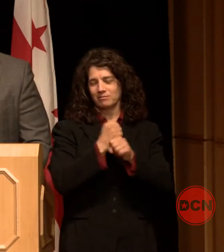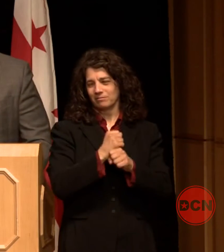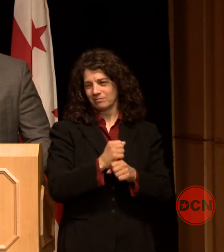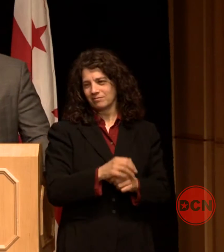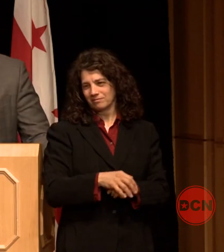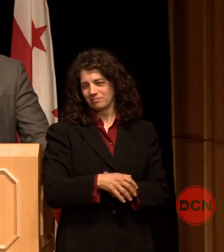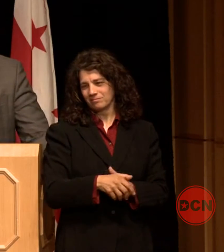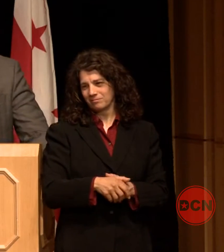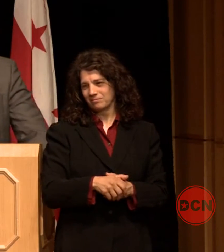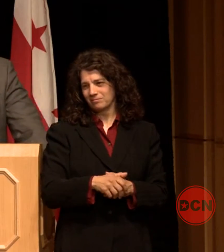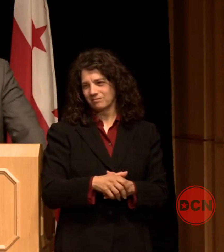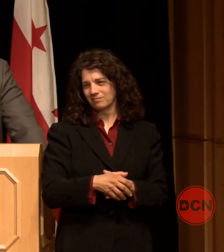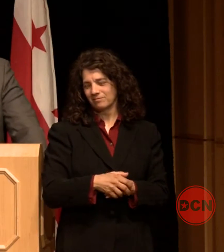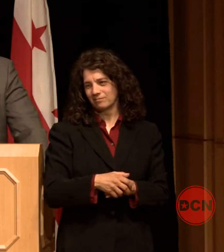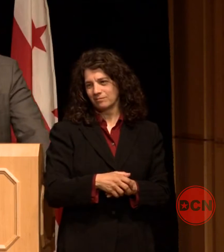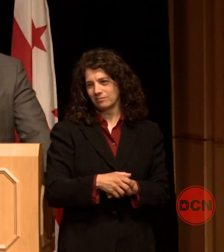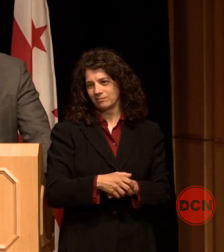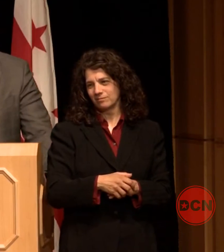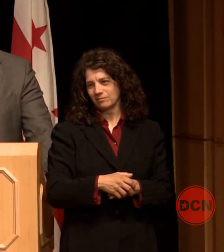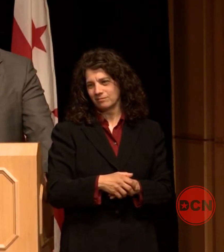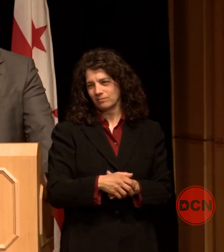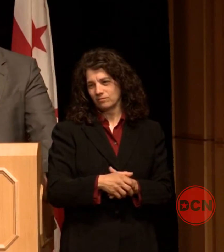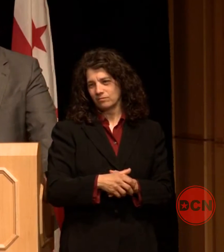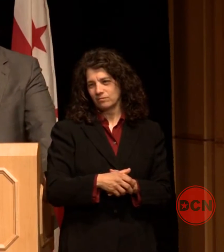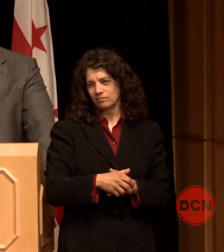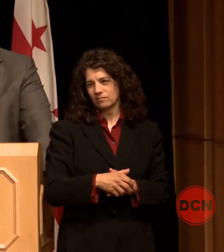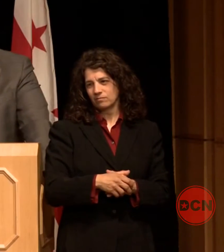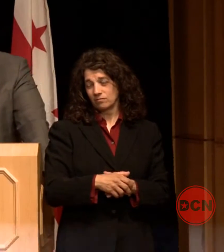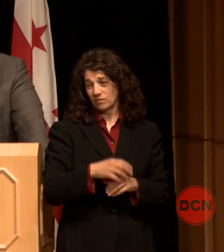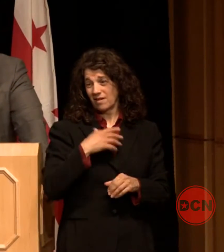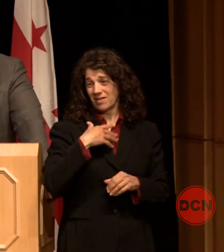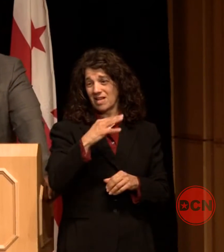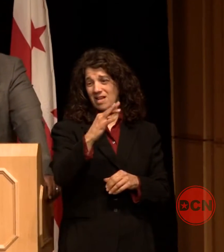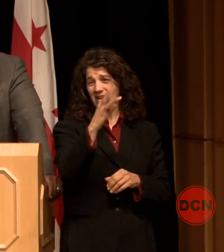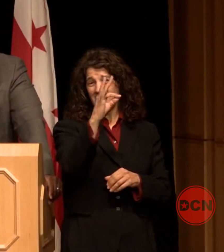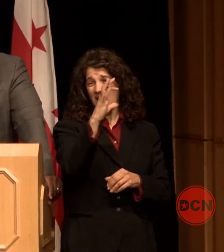MORE THAN 900 ACRES OF GREENSPACE, 34 URBAN GARDENS,